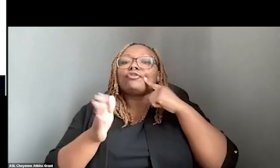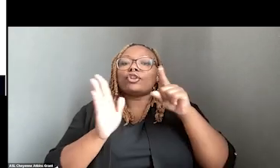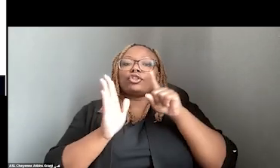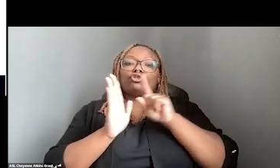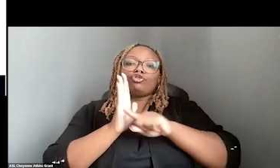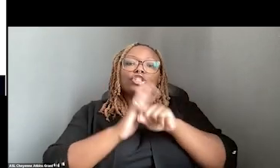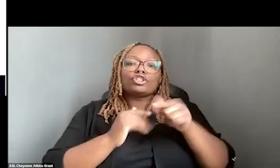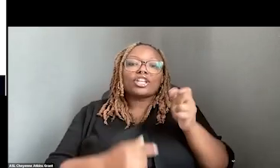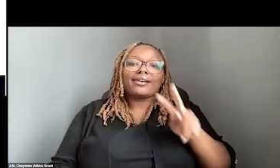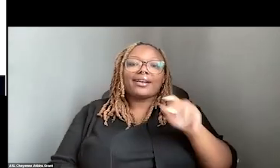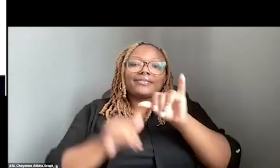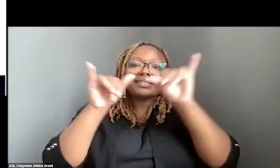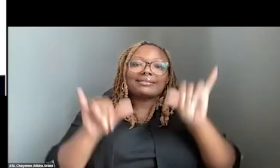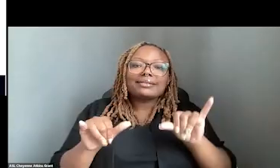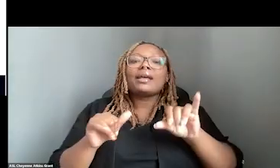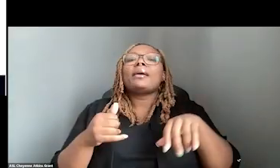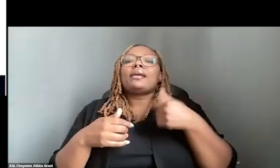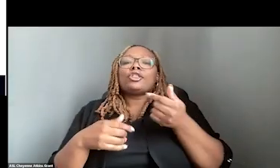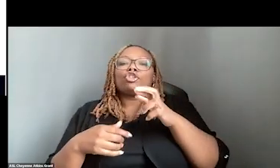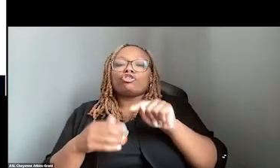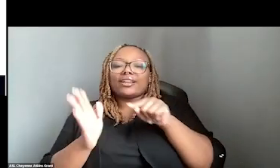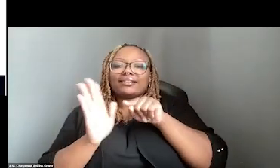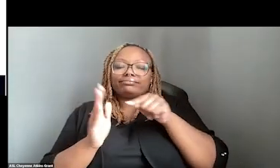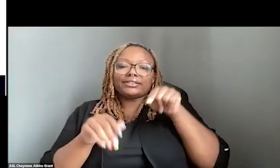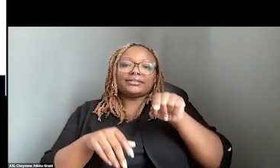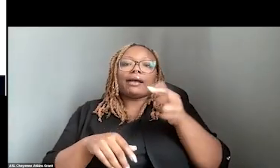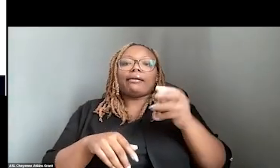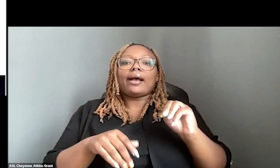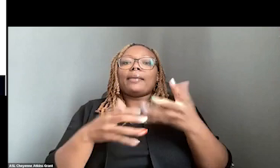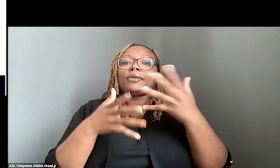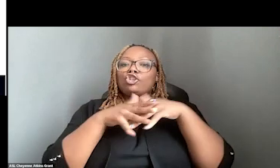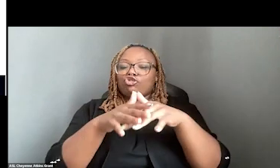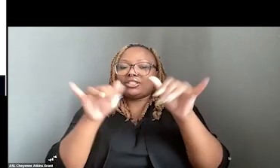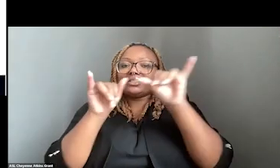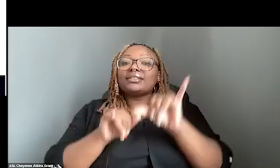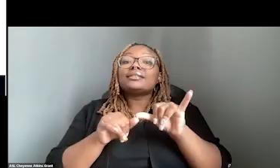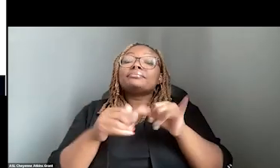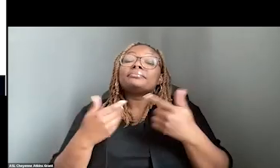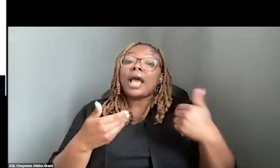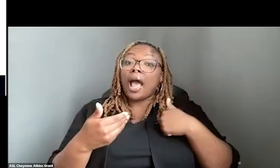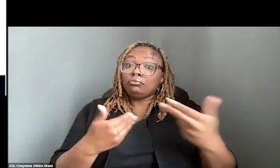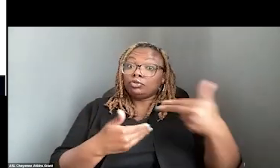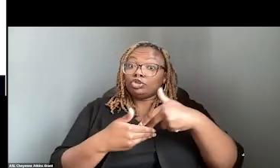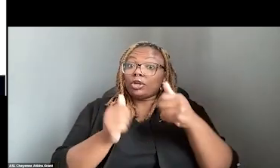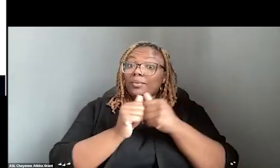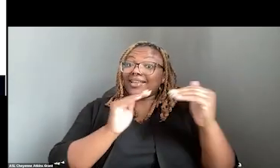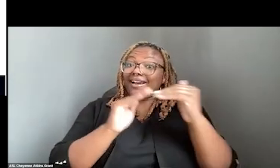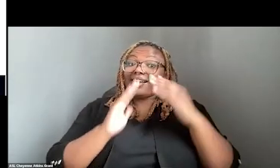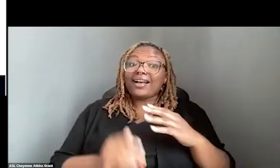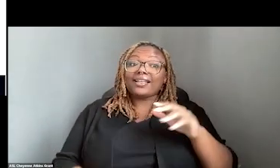FastLane system, and the Grants.gov integration. Today, I'm joined with -- by a colleague, Alex Wilson.